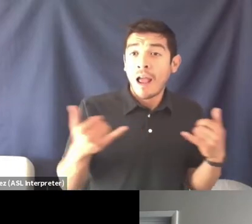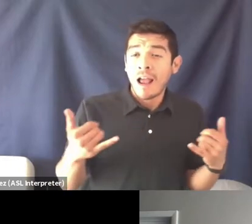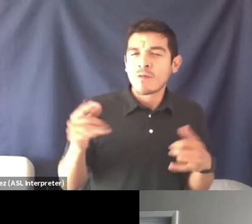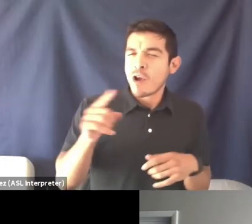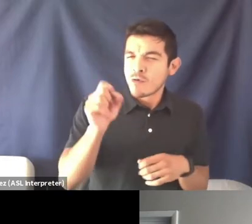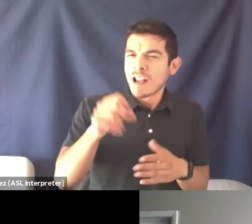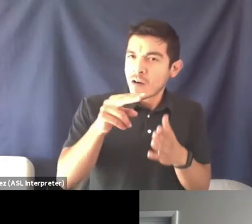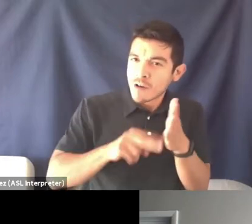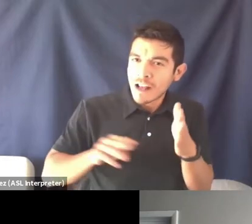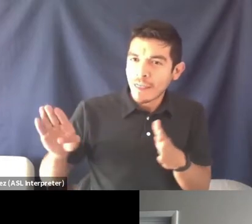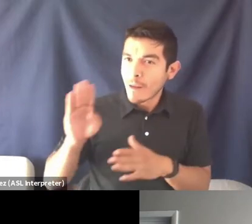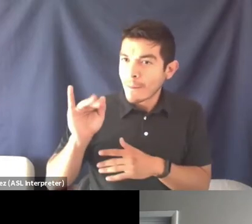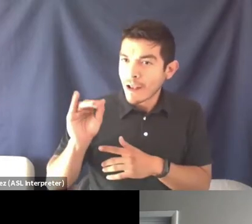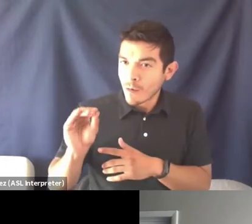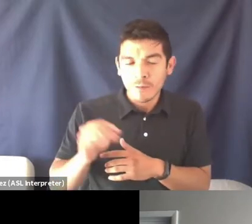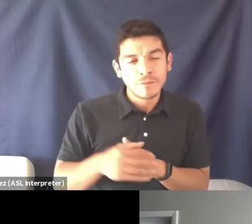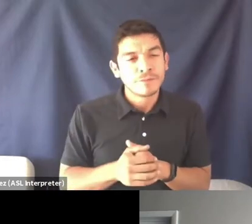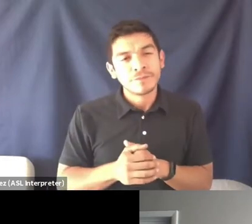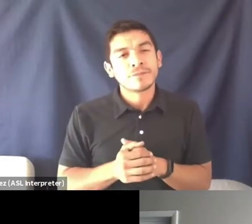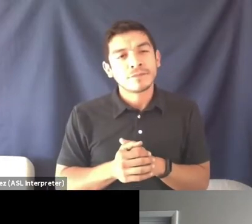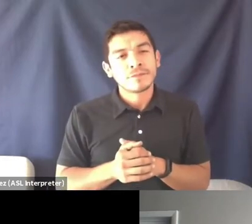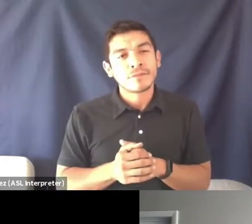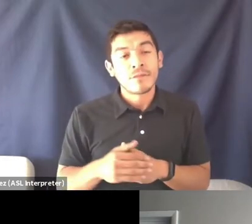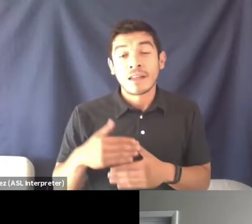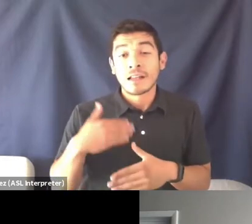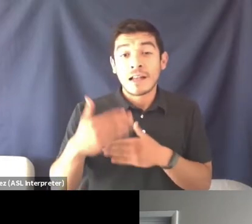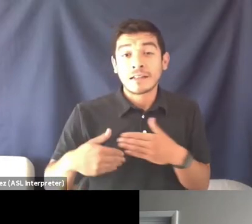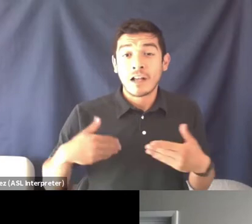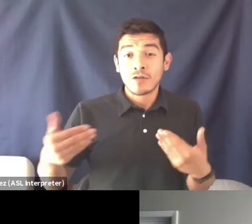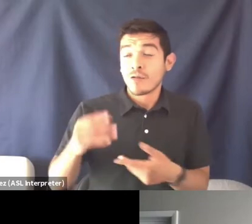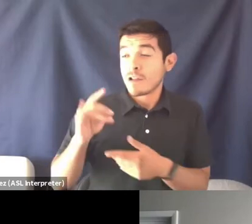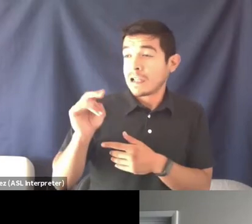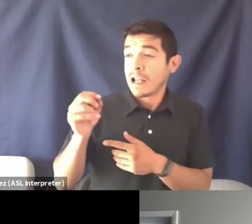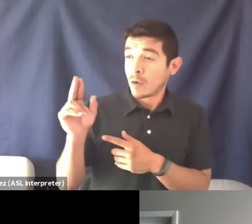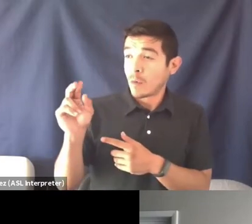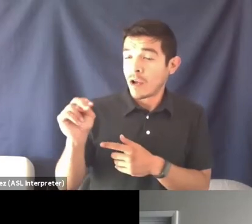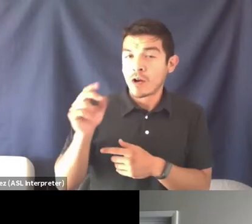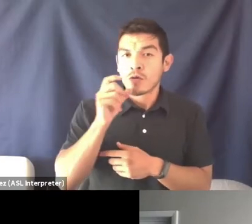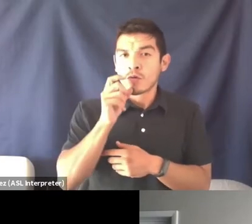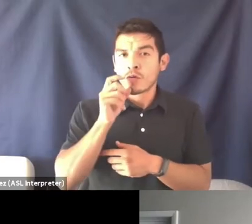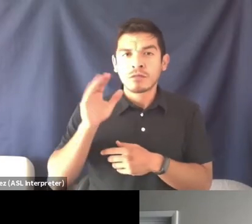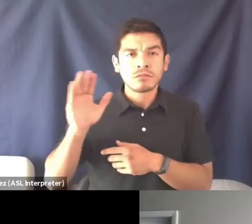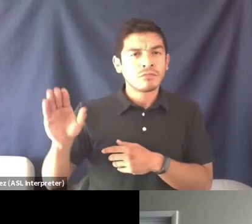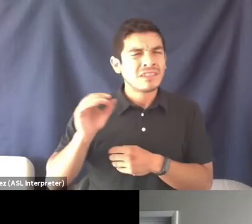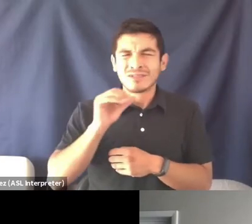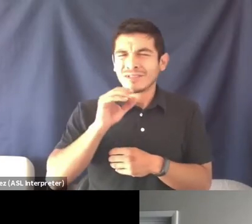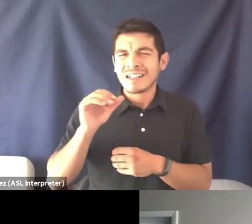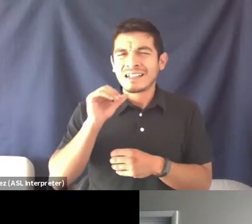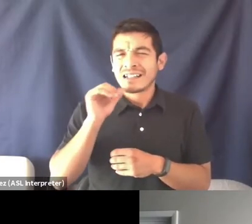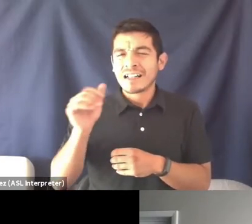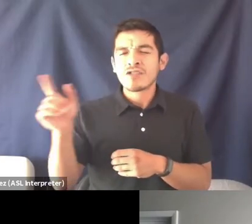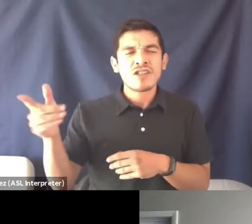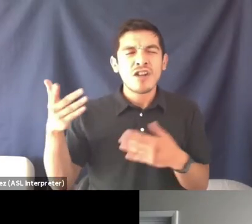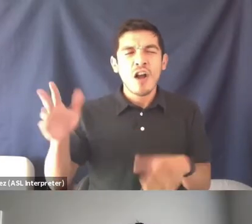Next I'll introduce, Diane Quon. Who is no stranger to producing and filmmaking.